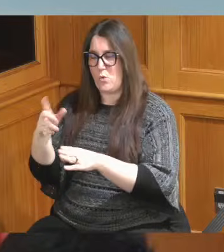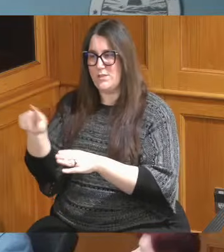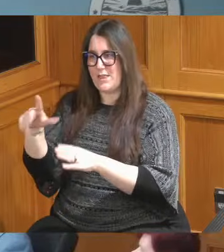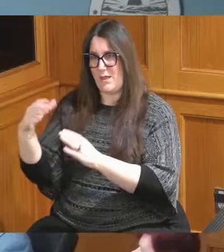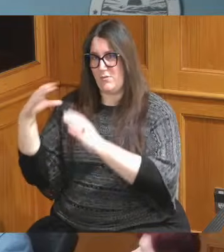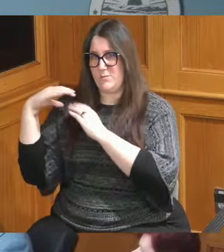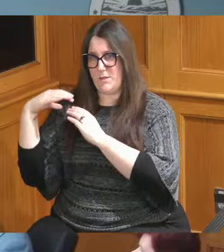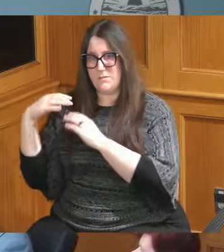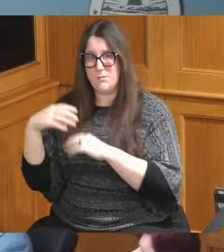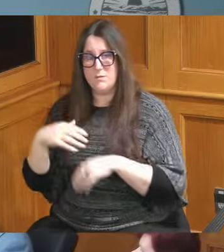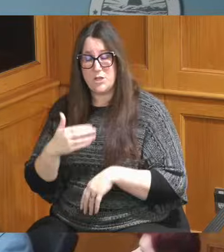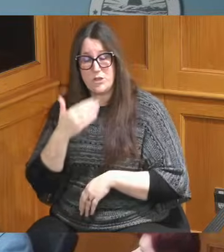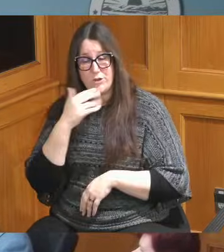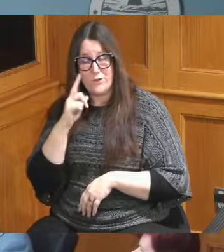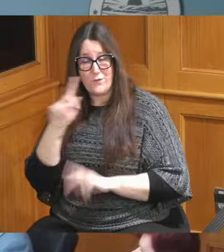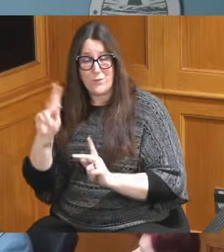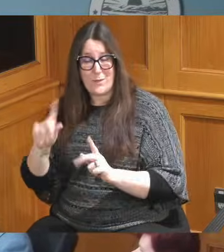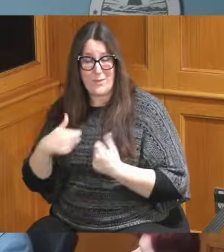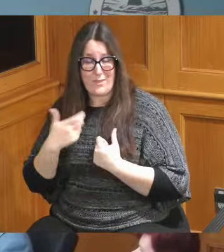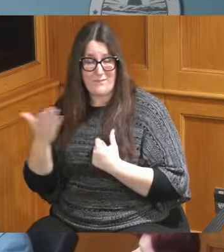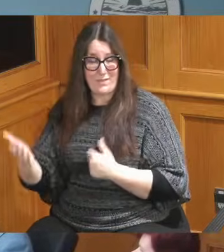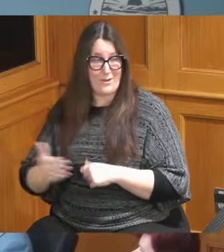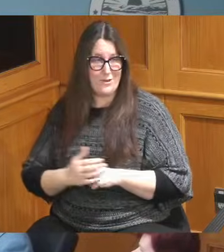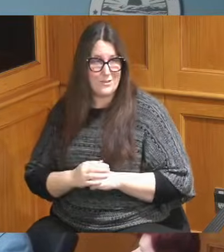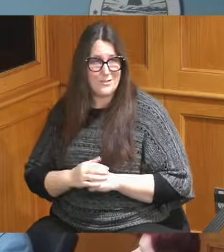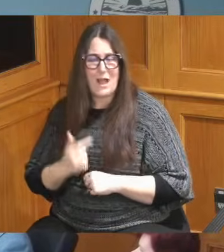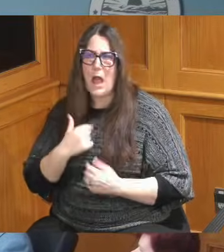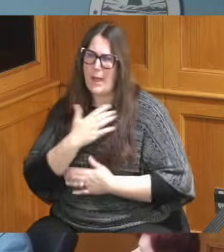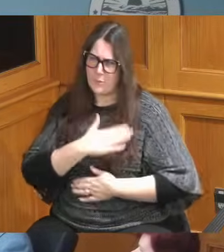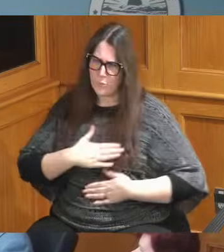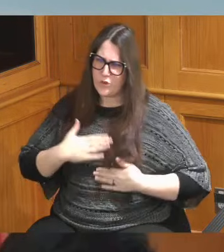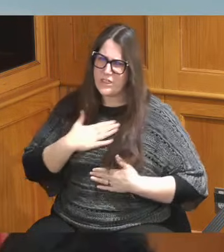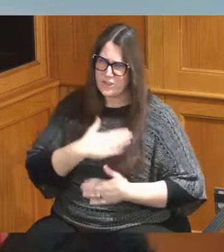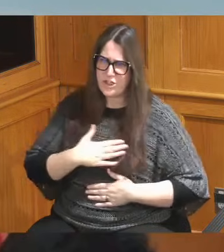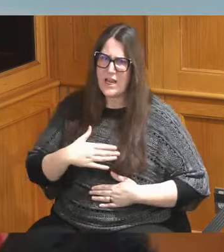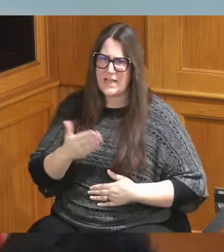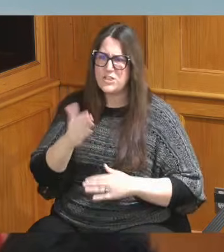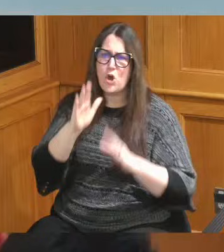people to know. And and I appreciate buying a house. That that's a great question